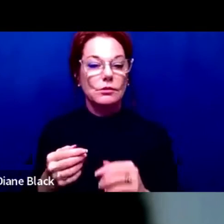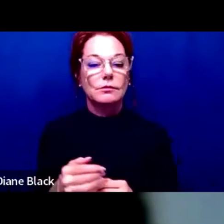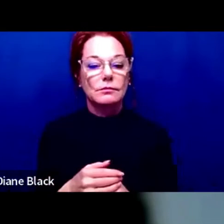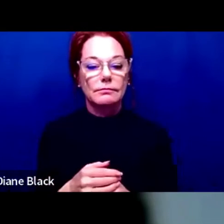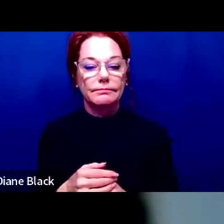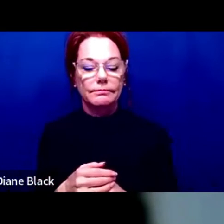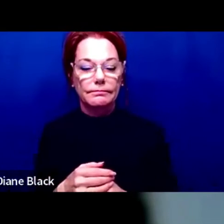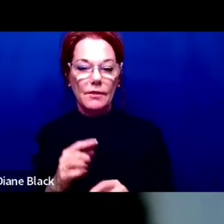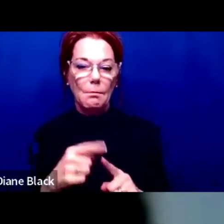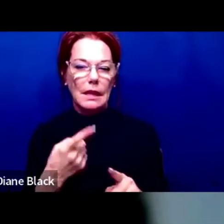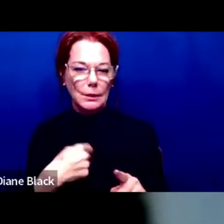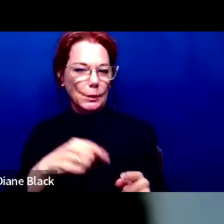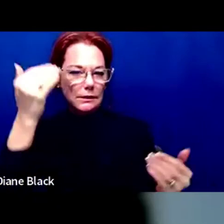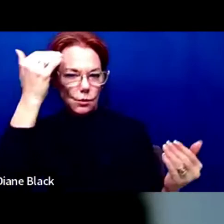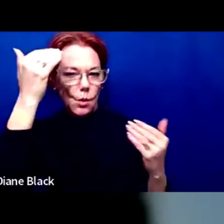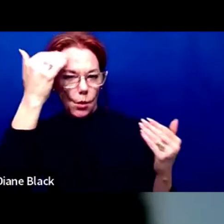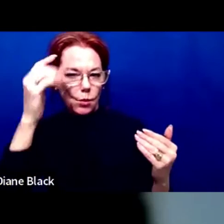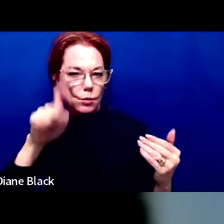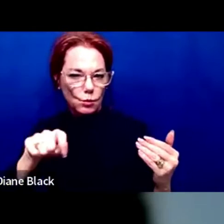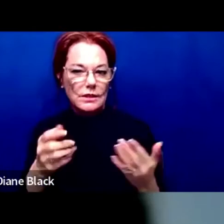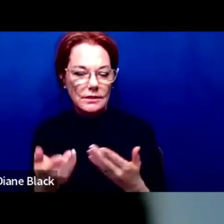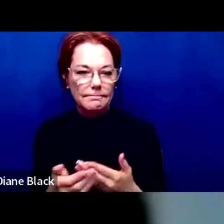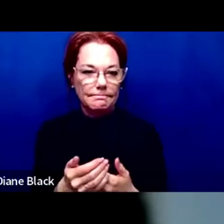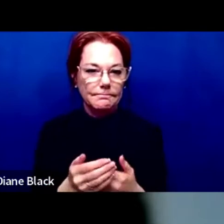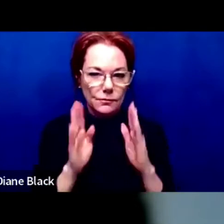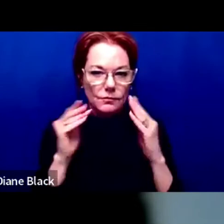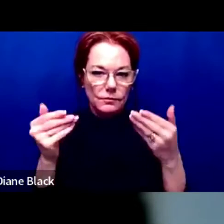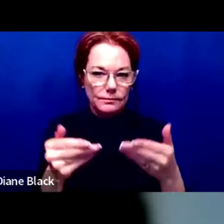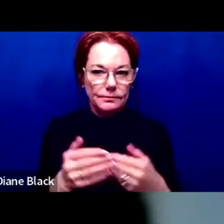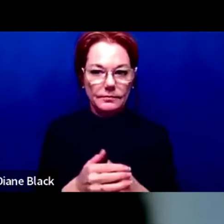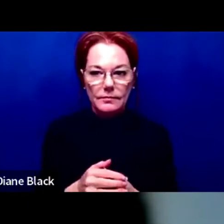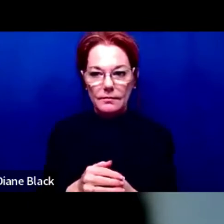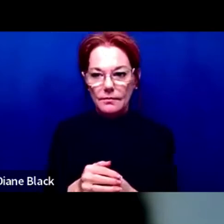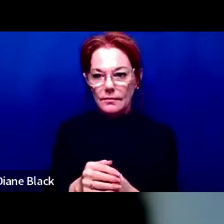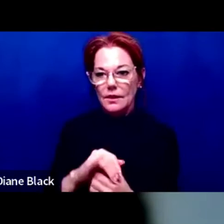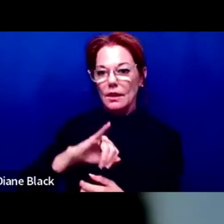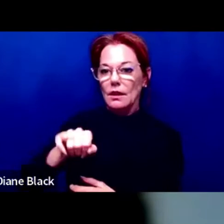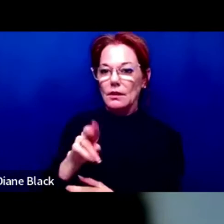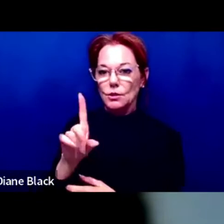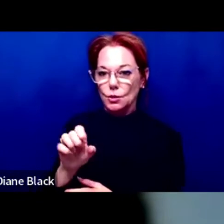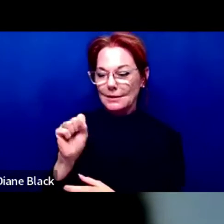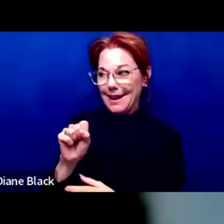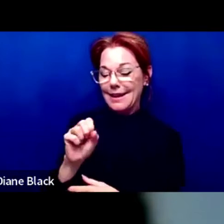Judy Dettmer: Yeah, that's great to hear. I will say that at NASHIA, we've been collaborating a lot with the National